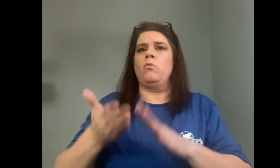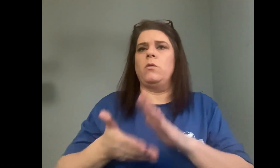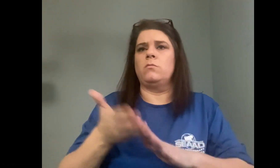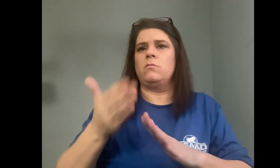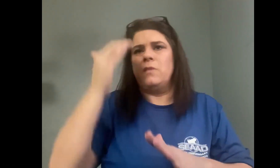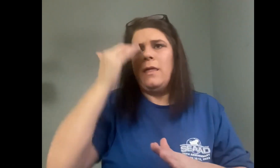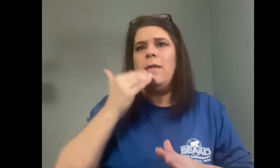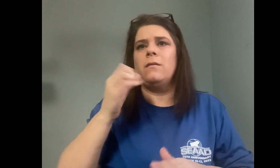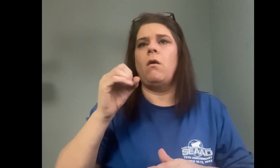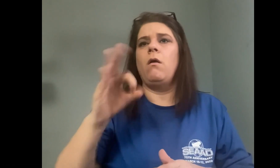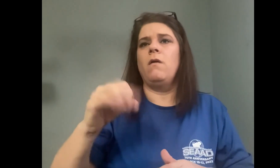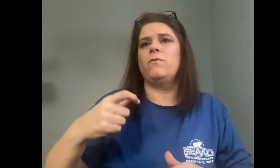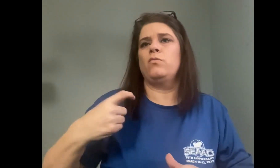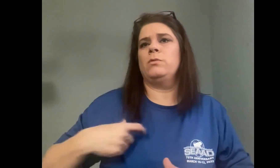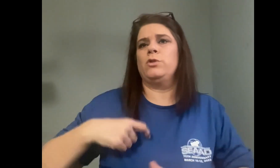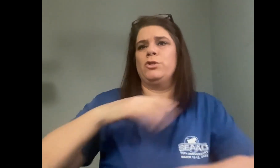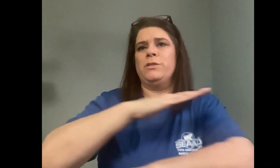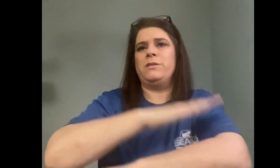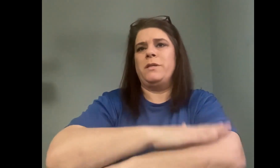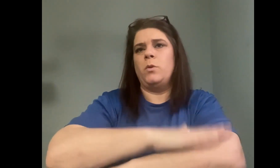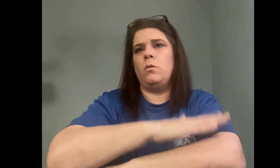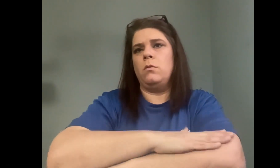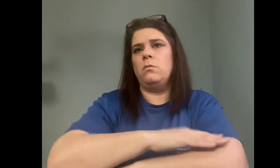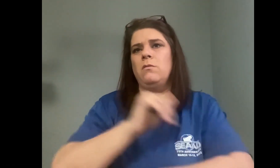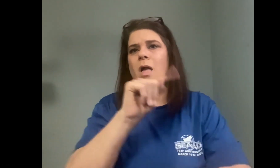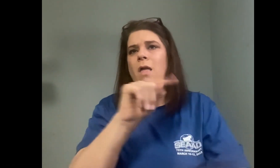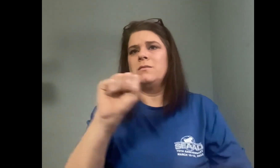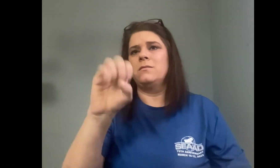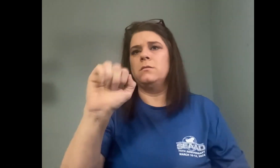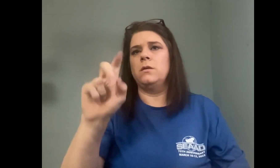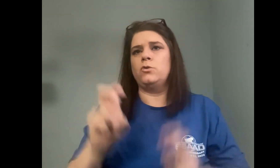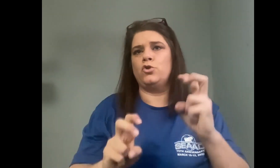And I'm the head of the registration table at the scaad tournament.